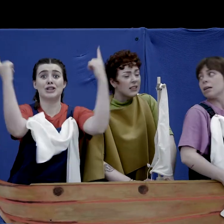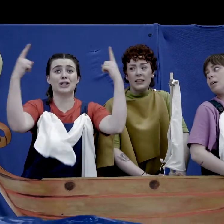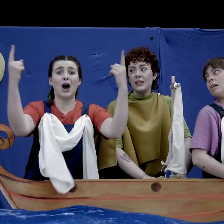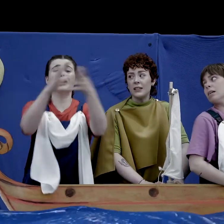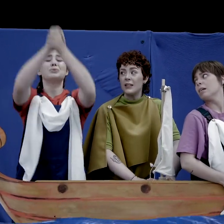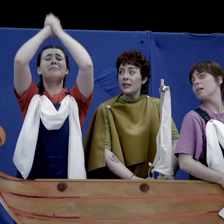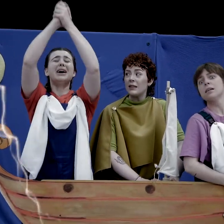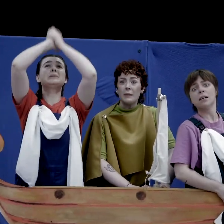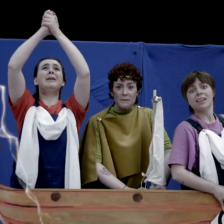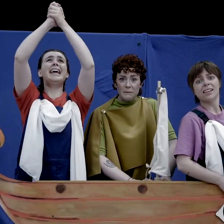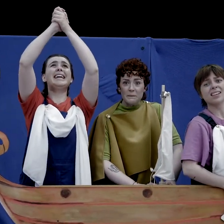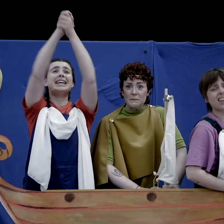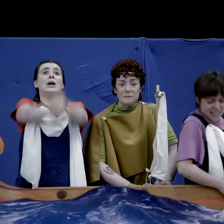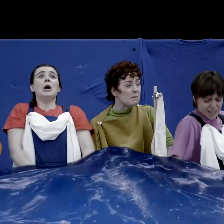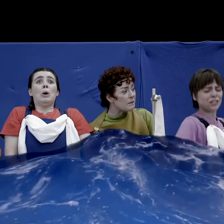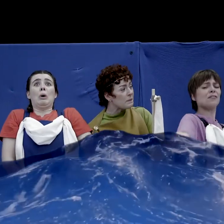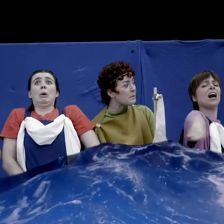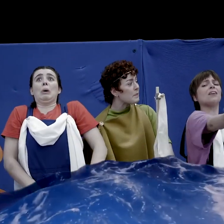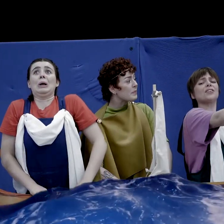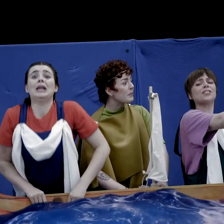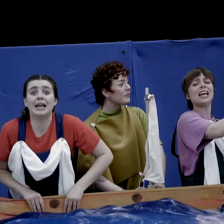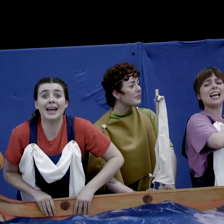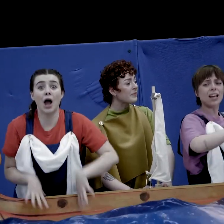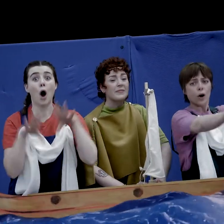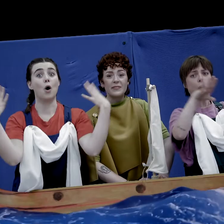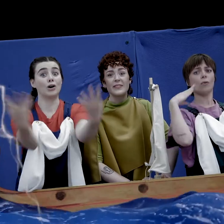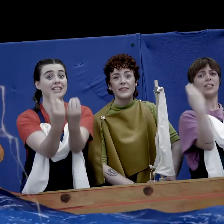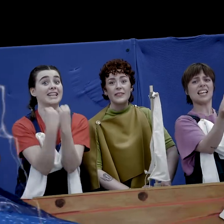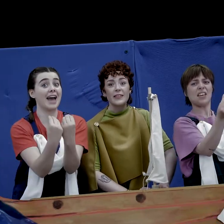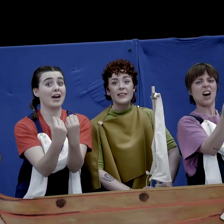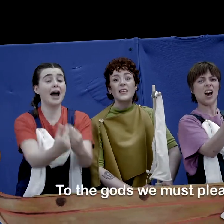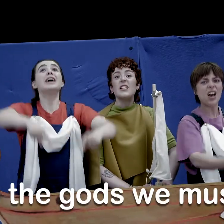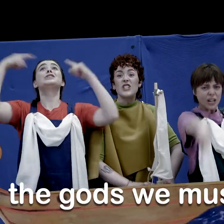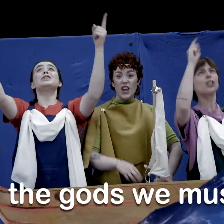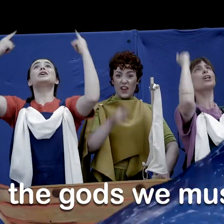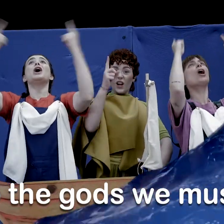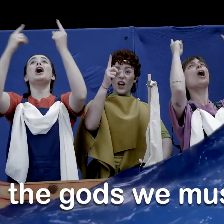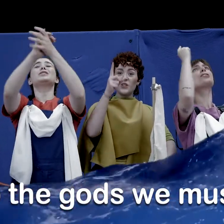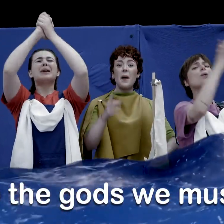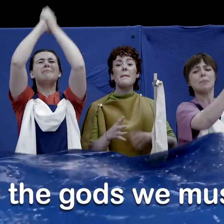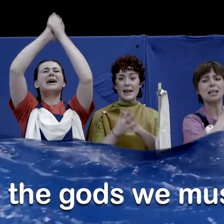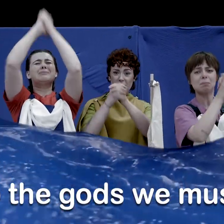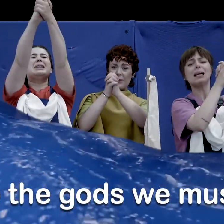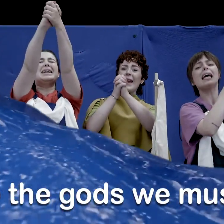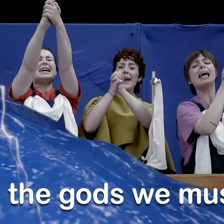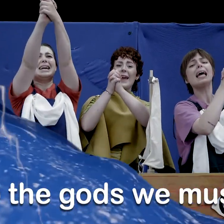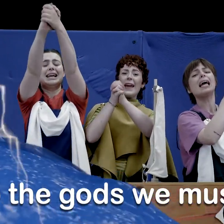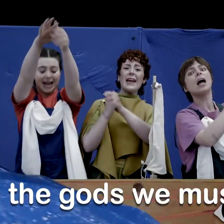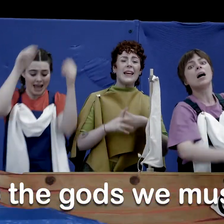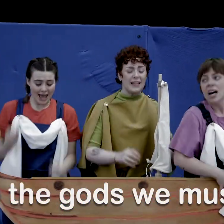…to the gods we must plea! To survive the sea… EURY+AMPHI: All together! To the gods we must plea!